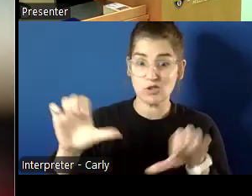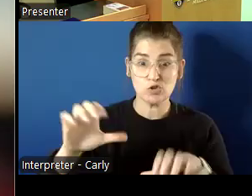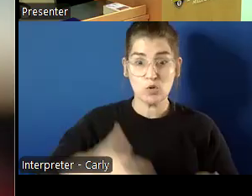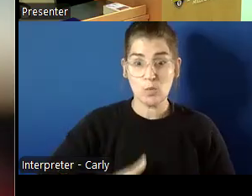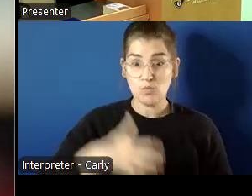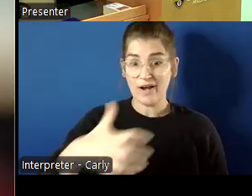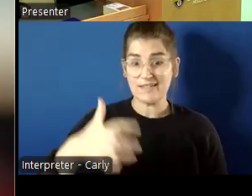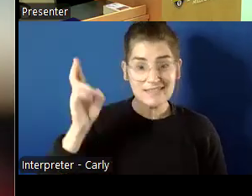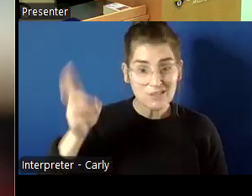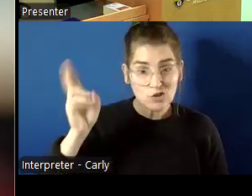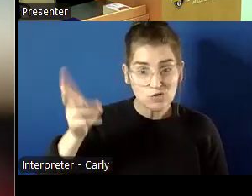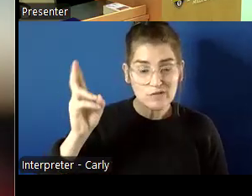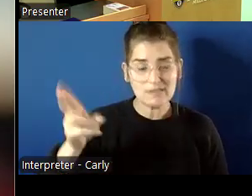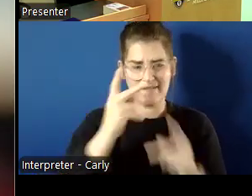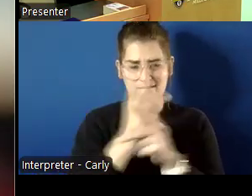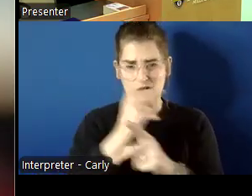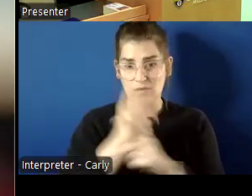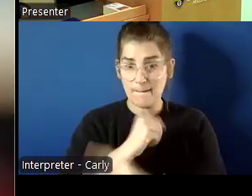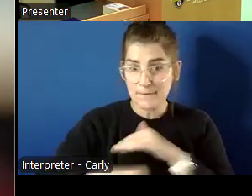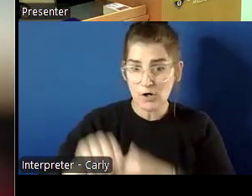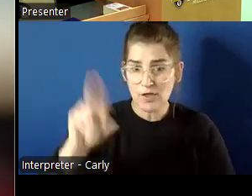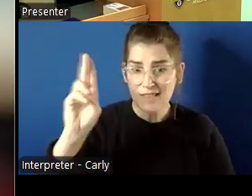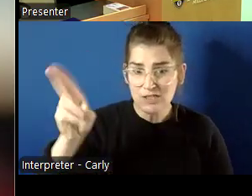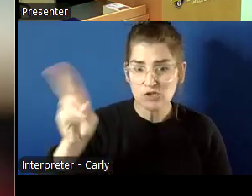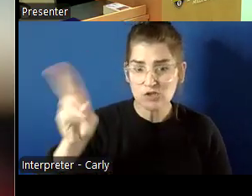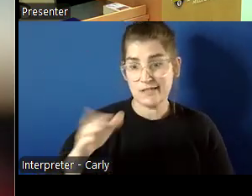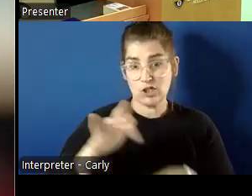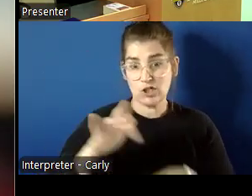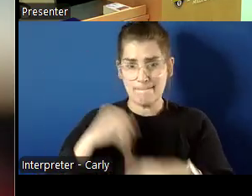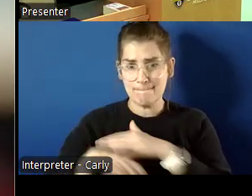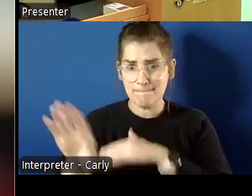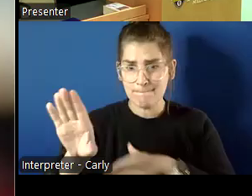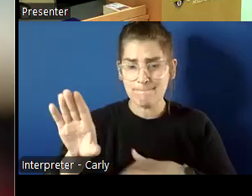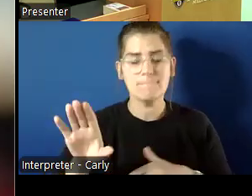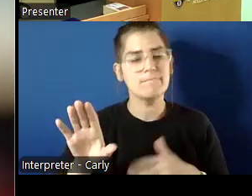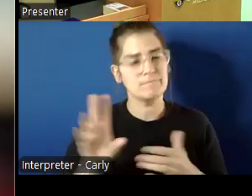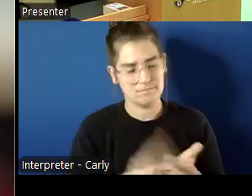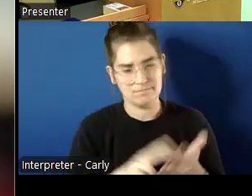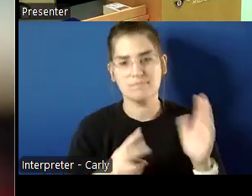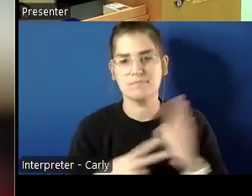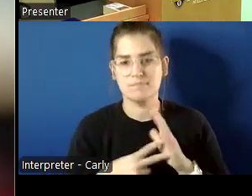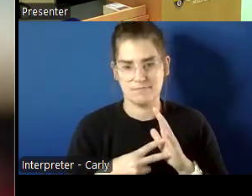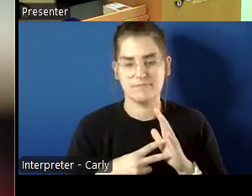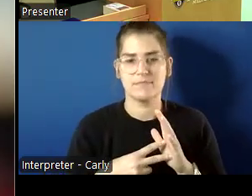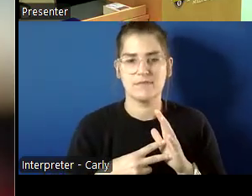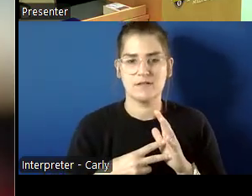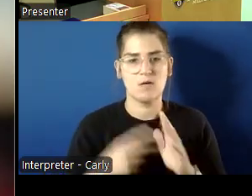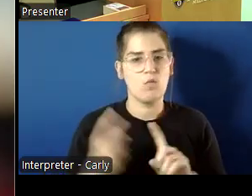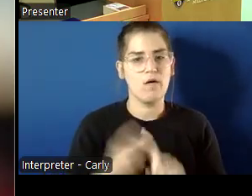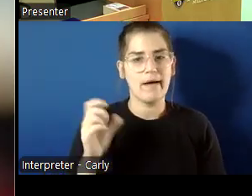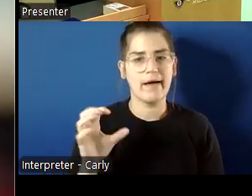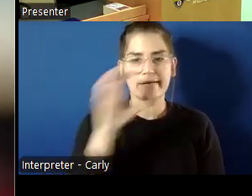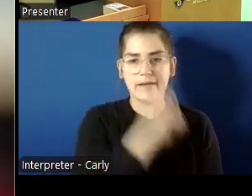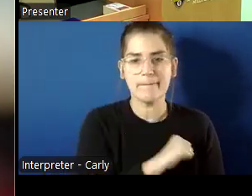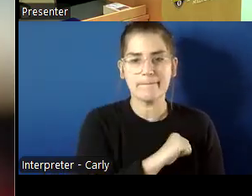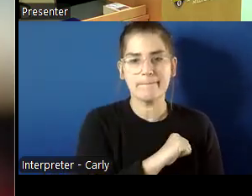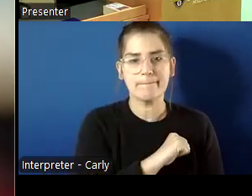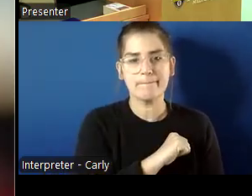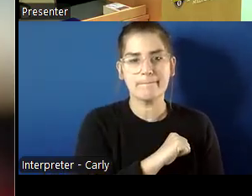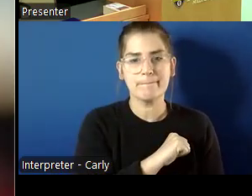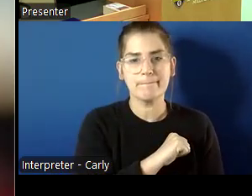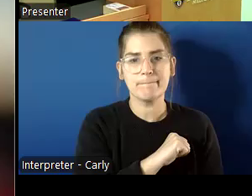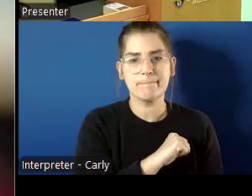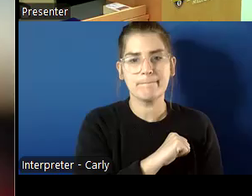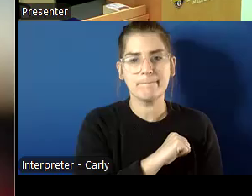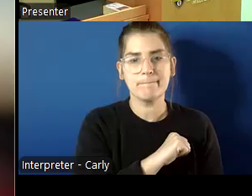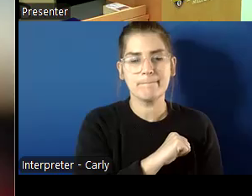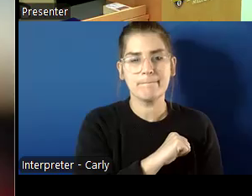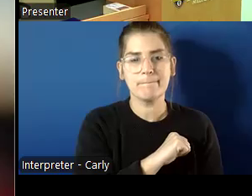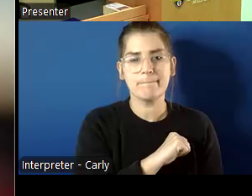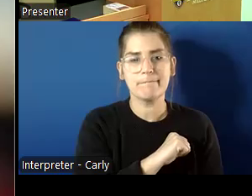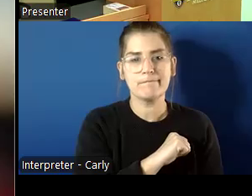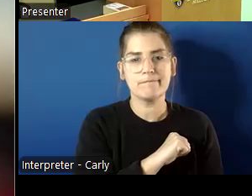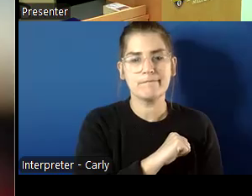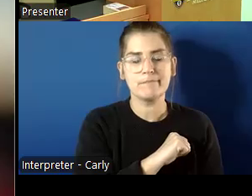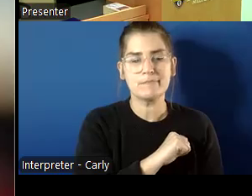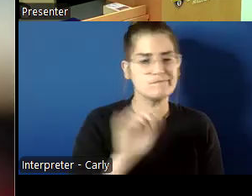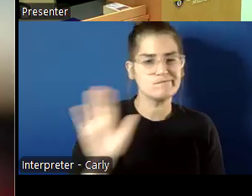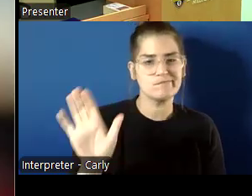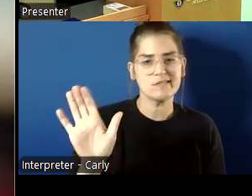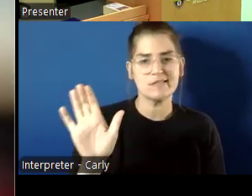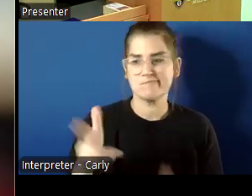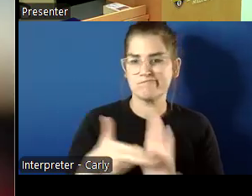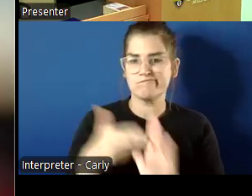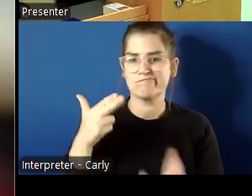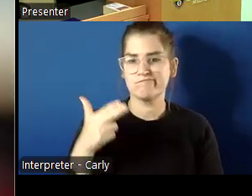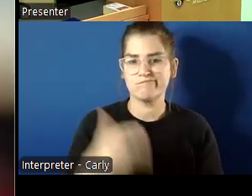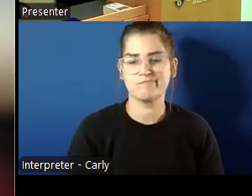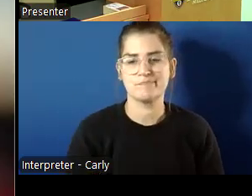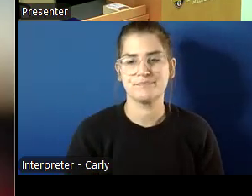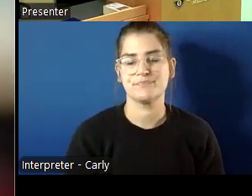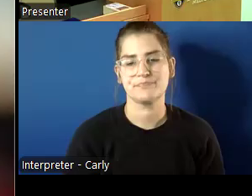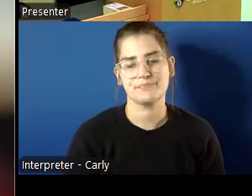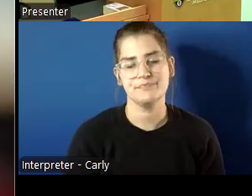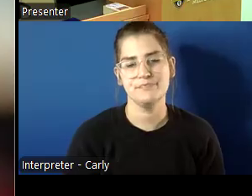determine if Malik was pre-term, then you go with an automatic assumption toward something that is